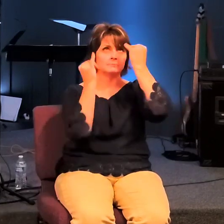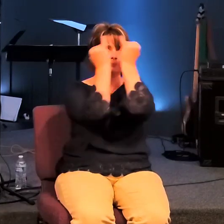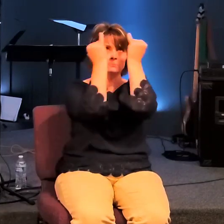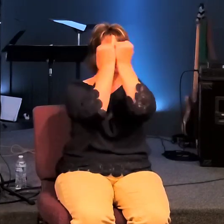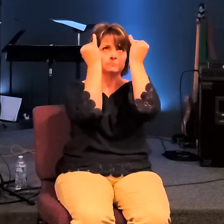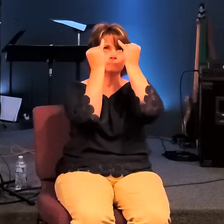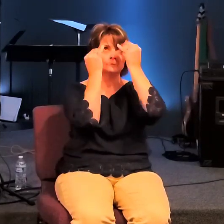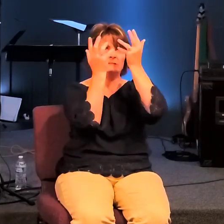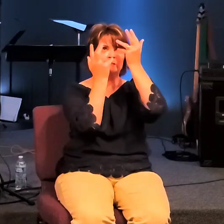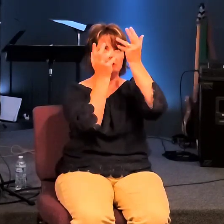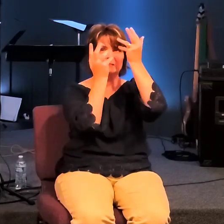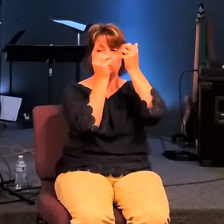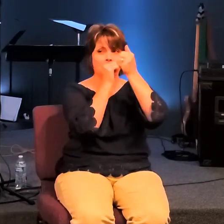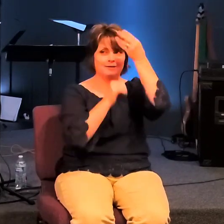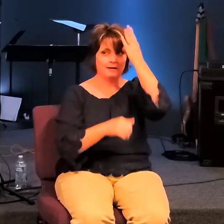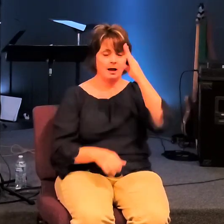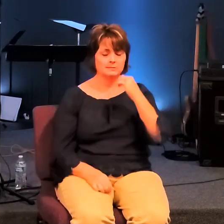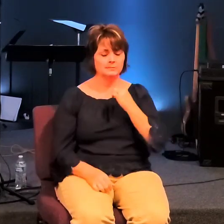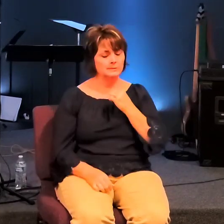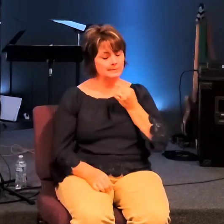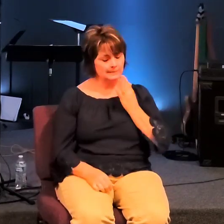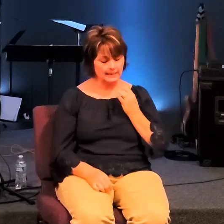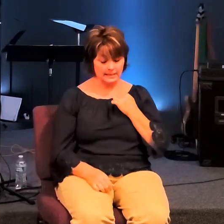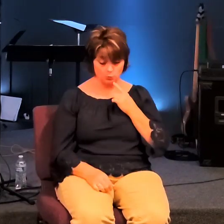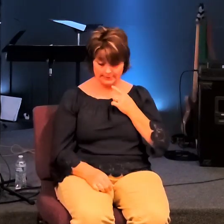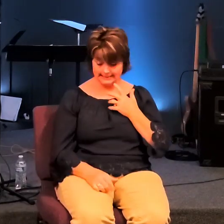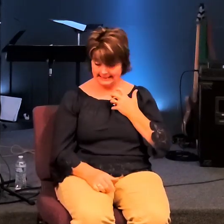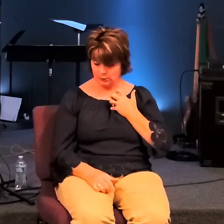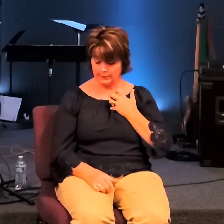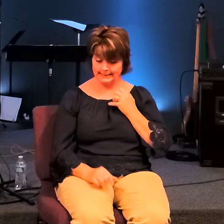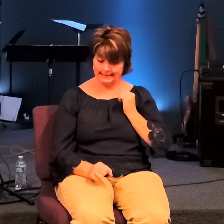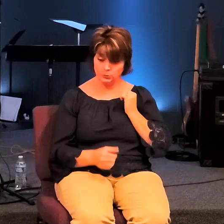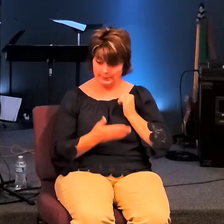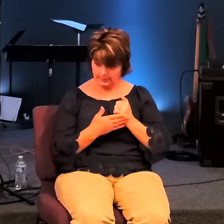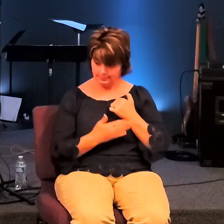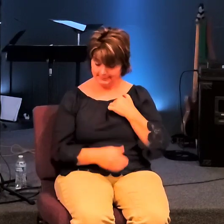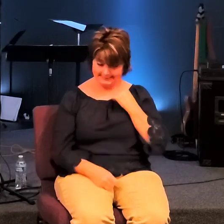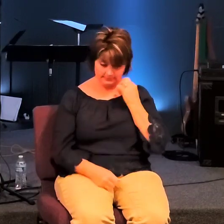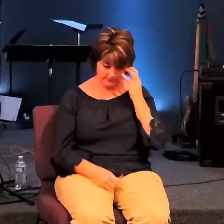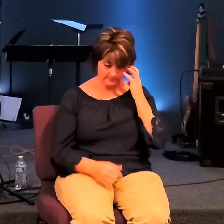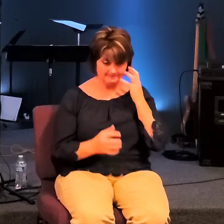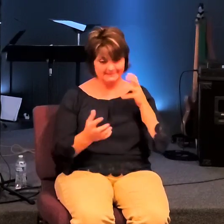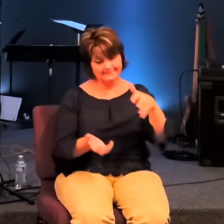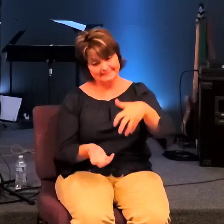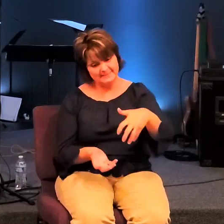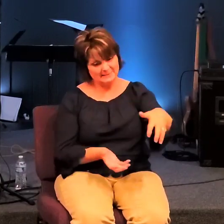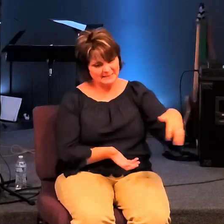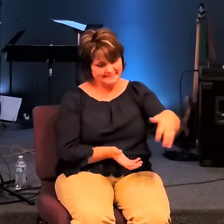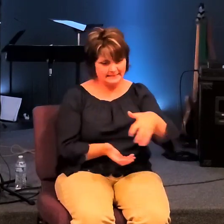God I'm really angry can you help me with this and I was able to put everything away